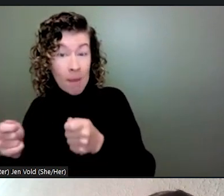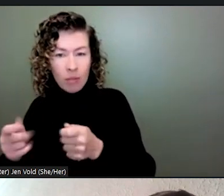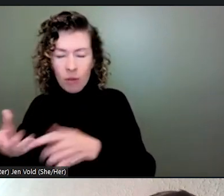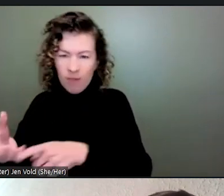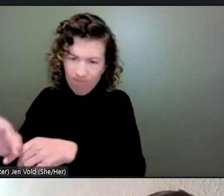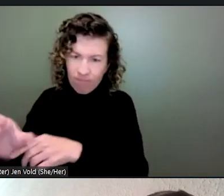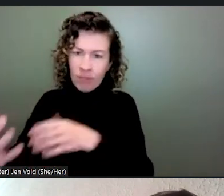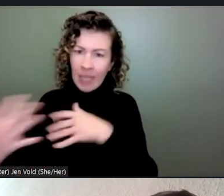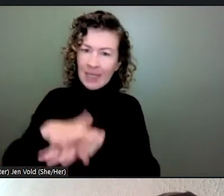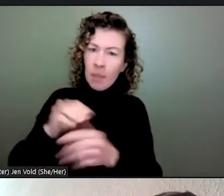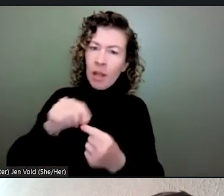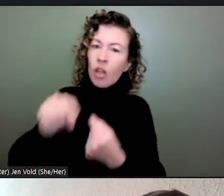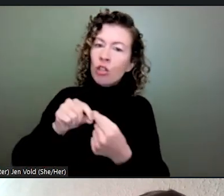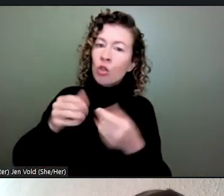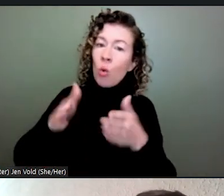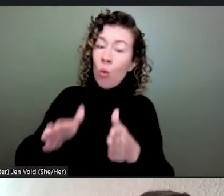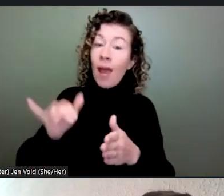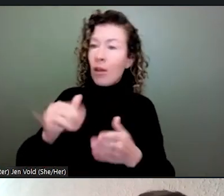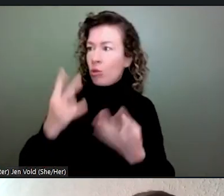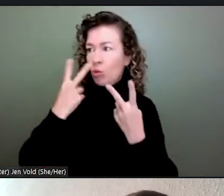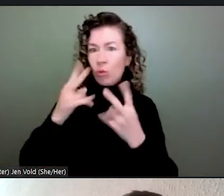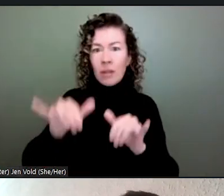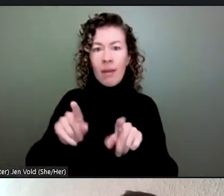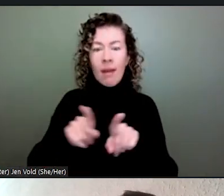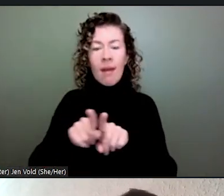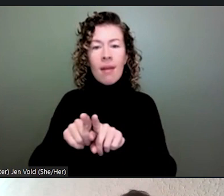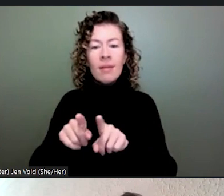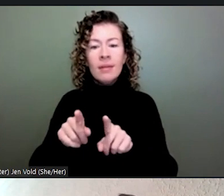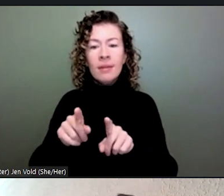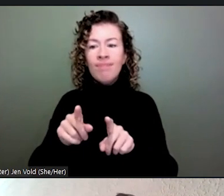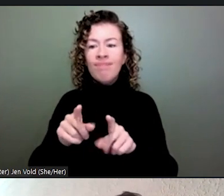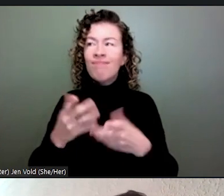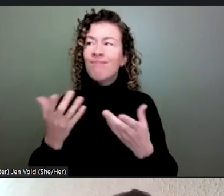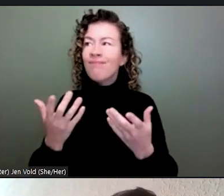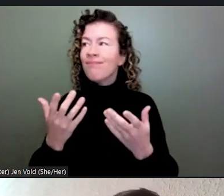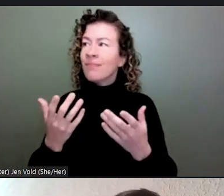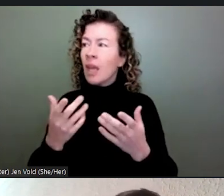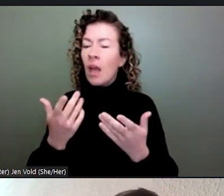And this is particularly borne out as this kind of failure of multiculturalism.